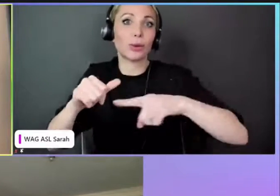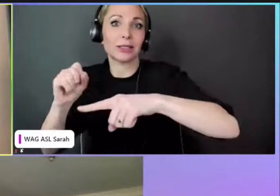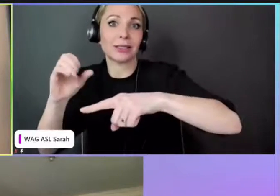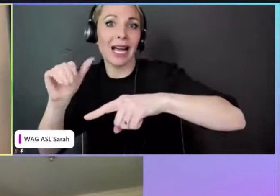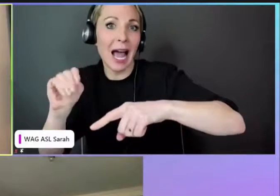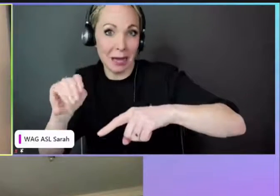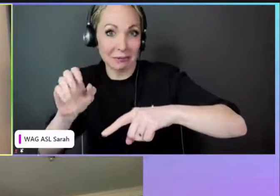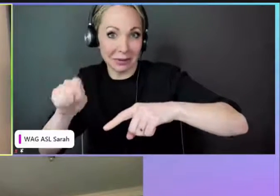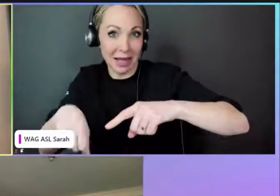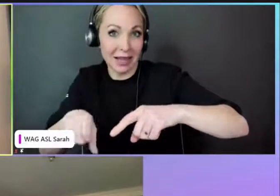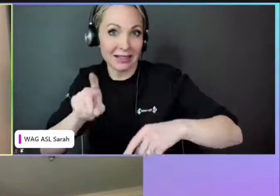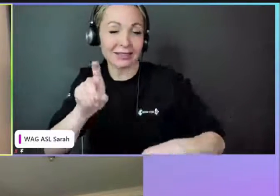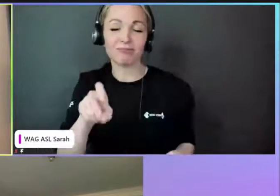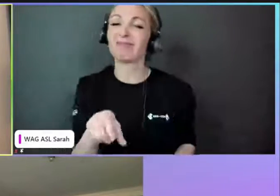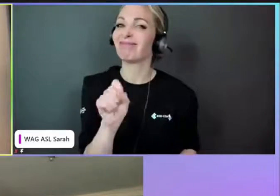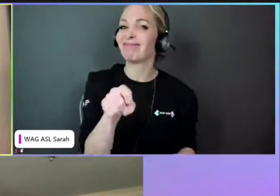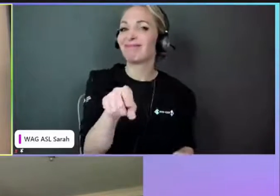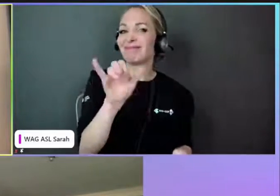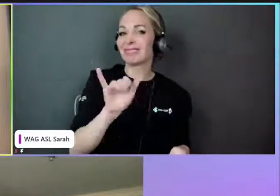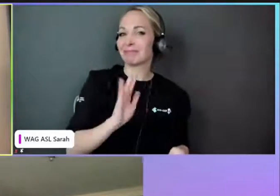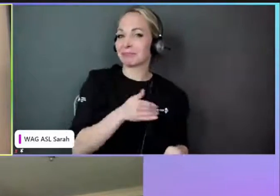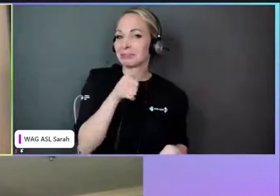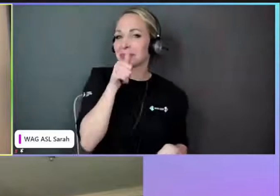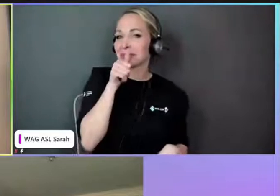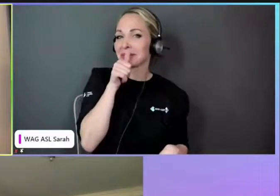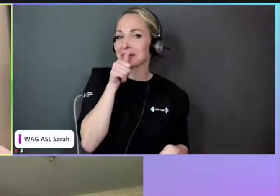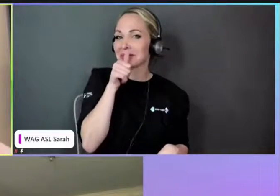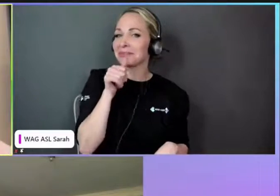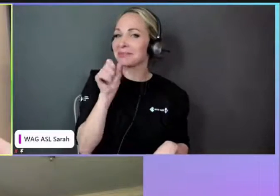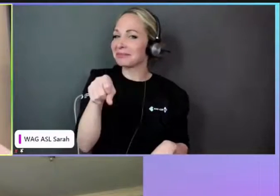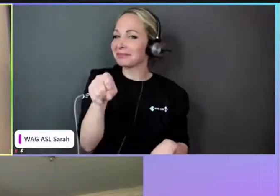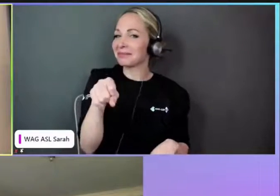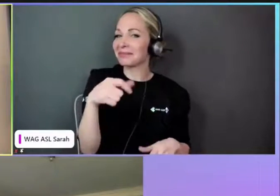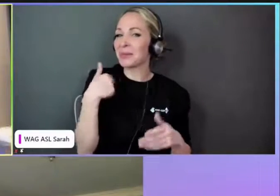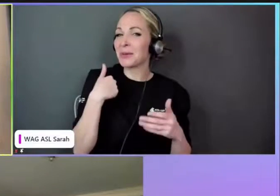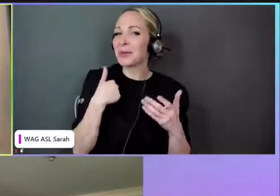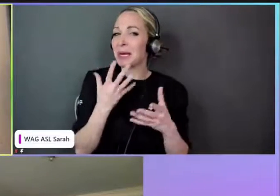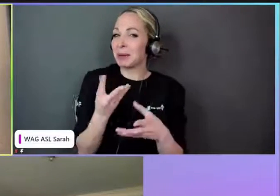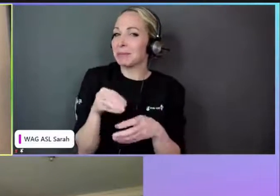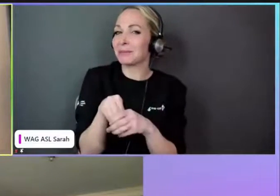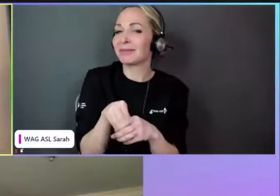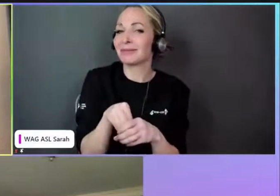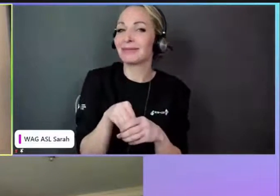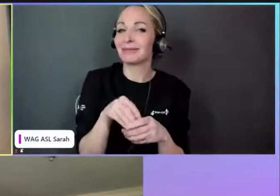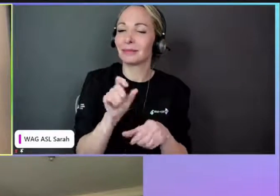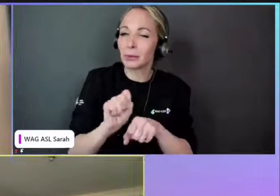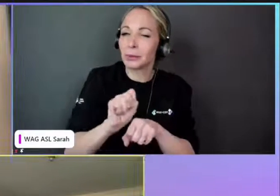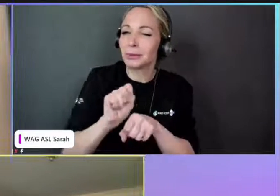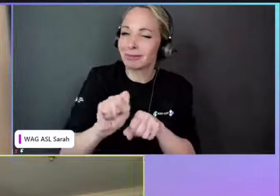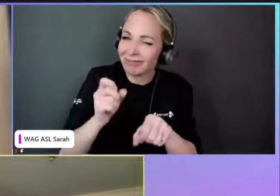with the API. We've worked really hard to make sure that that isn't a problem though. Okay.